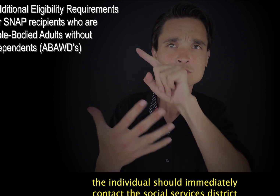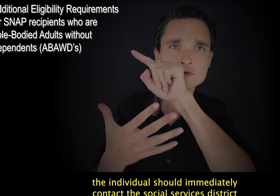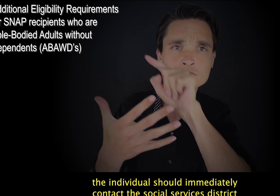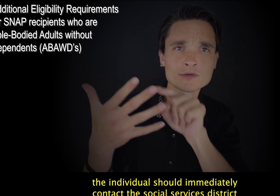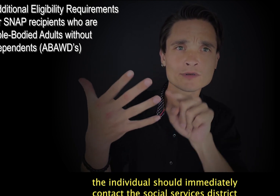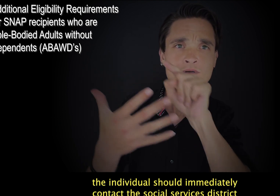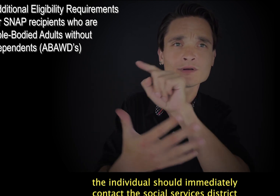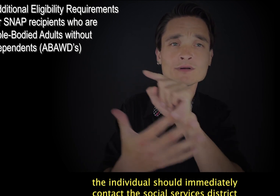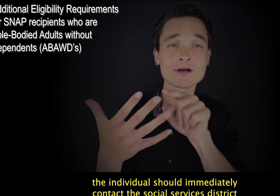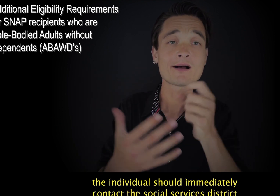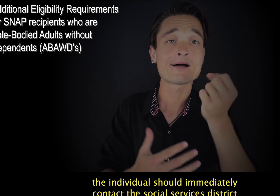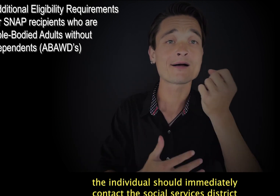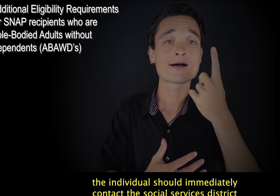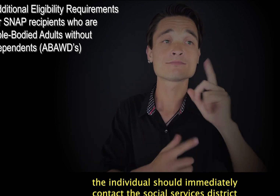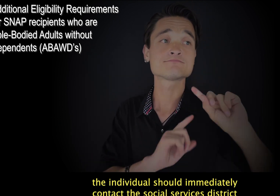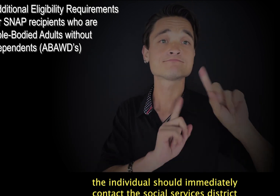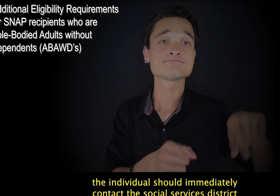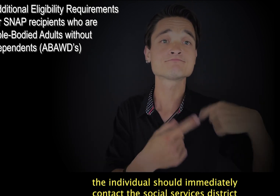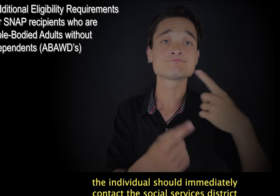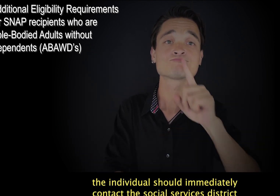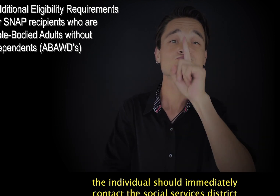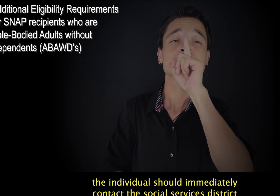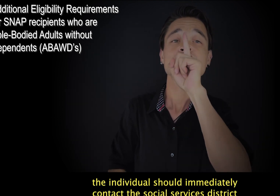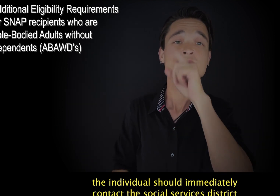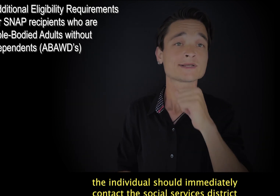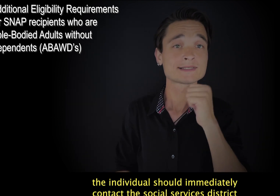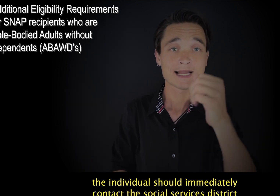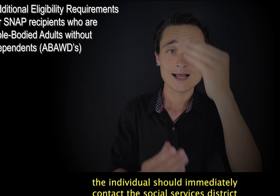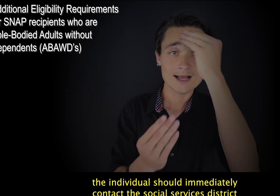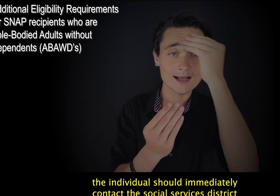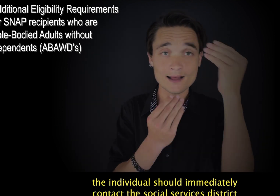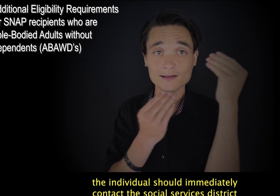the individual should immediately contact the social services district